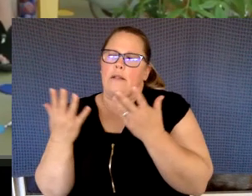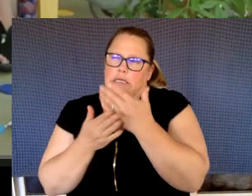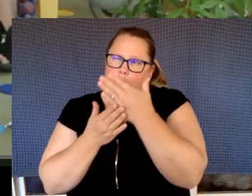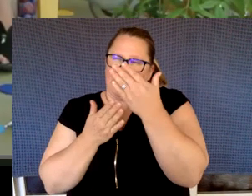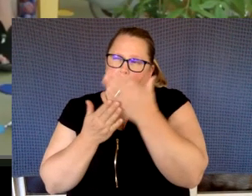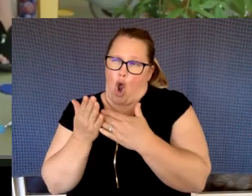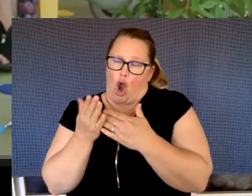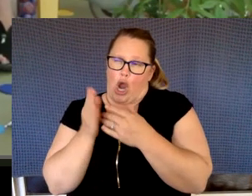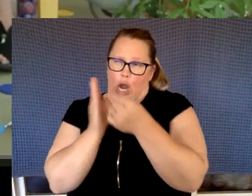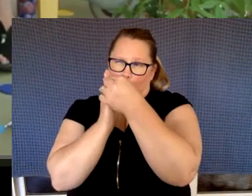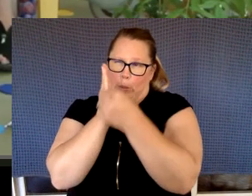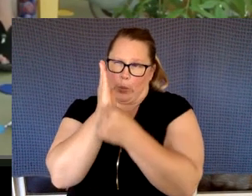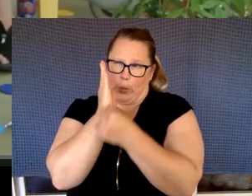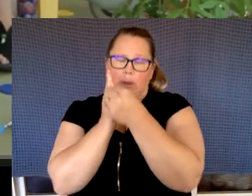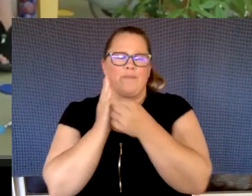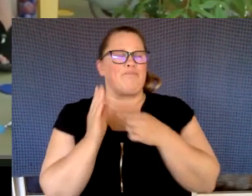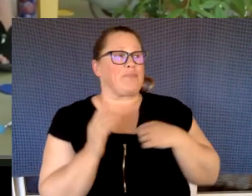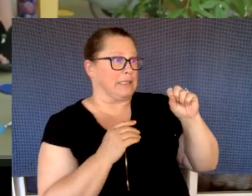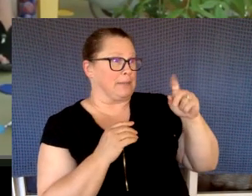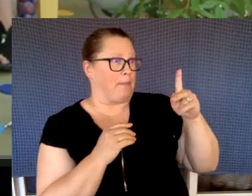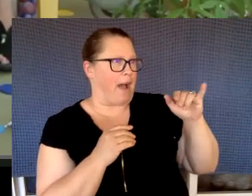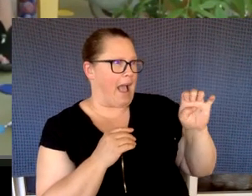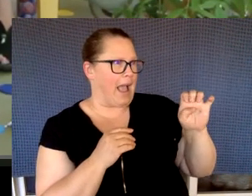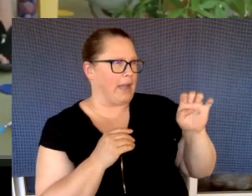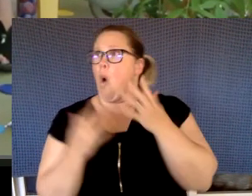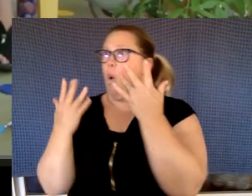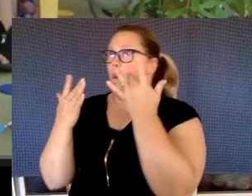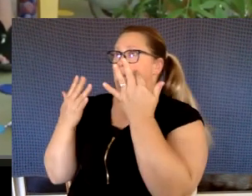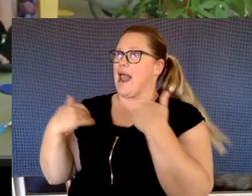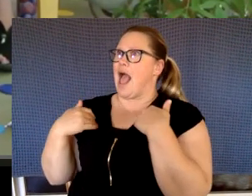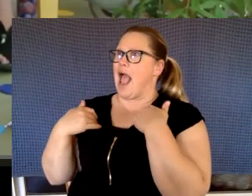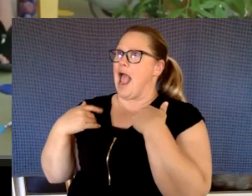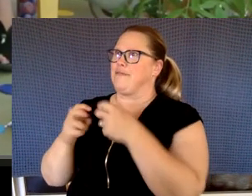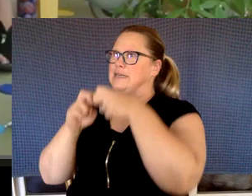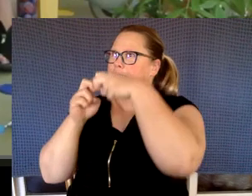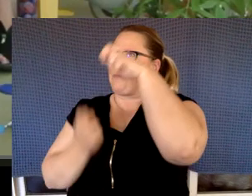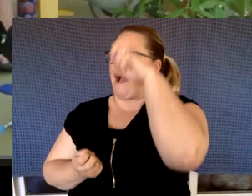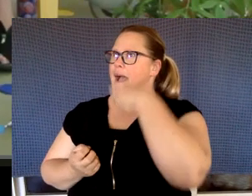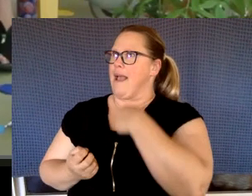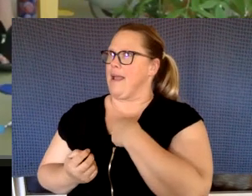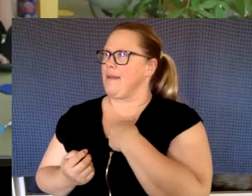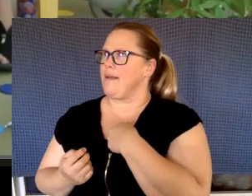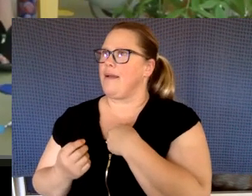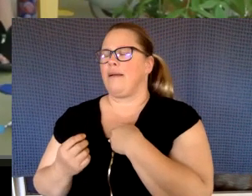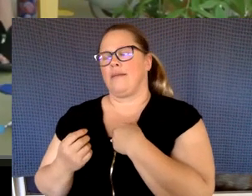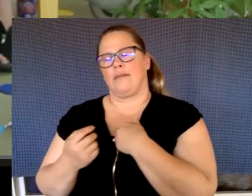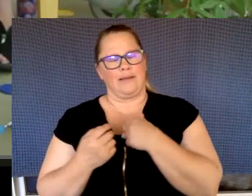That is the spine! Wait! I have a spine too. Of course you do I try to use it